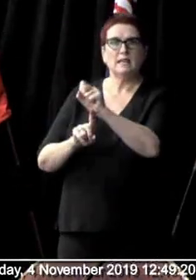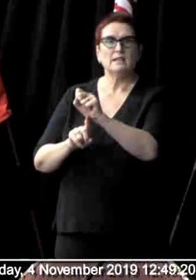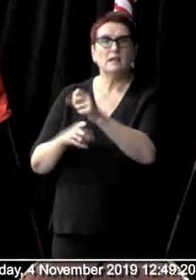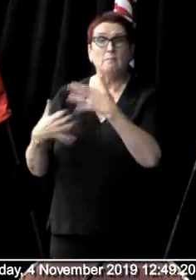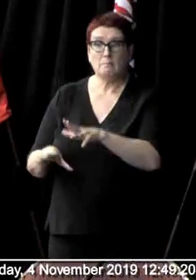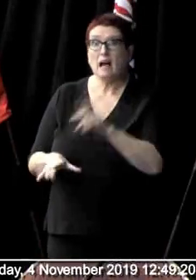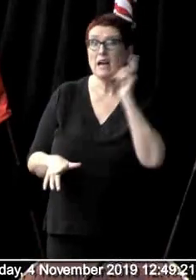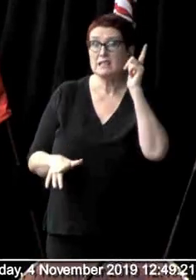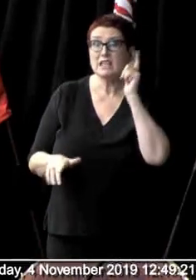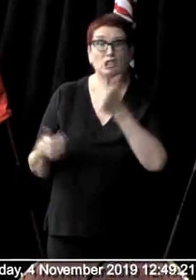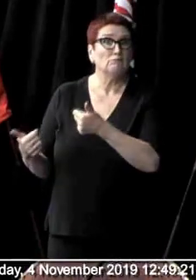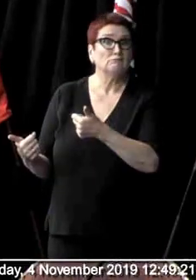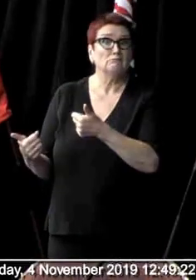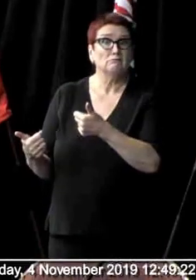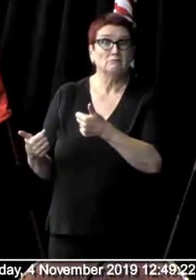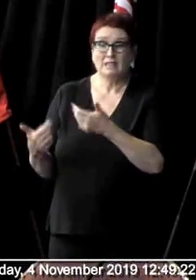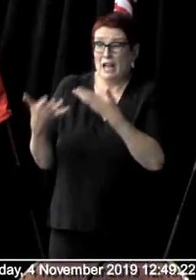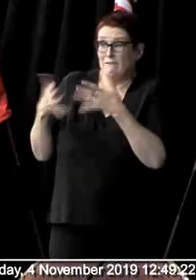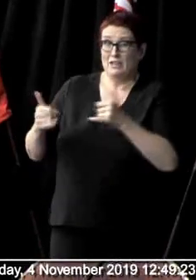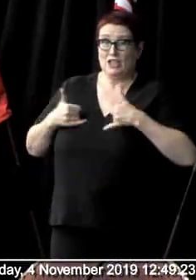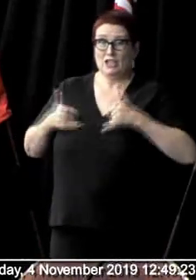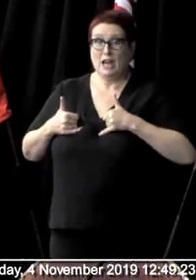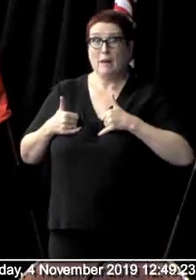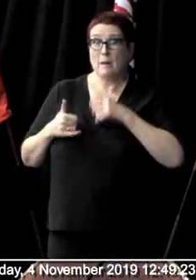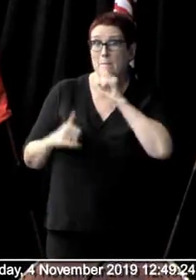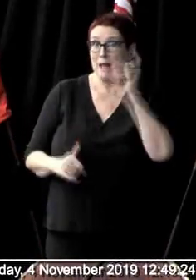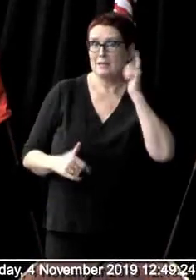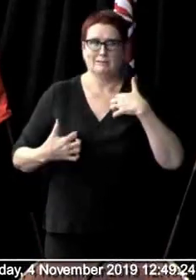And the smile on his face when he got back from camp, he was ecstatic.